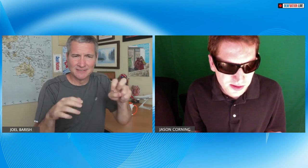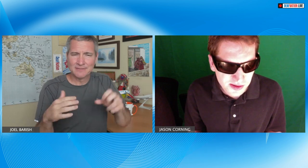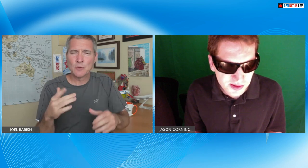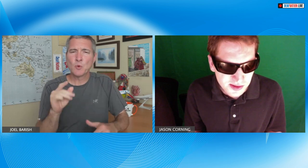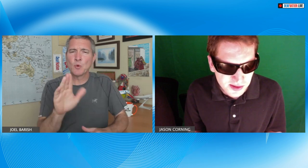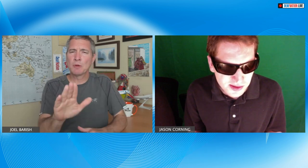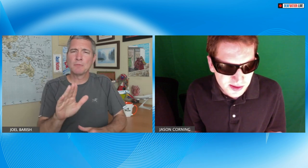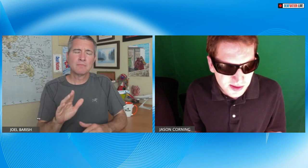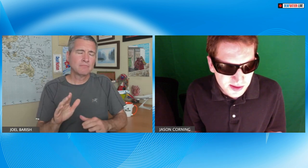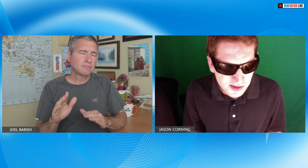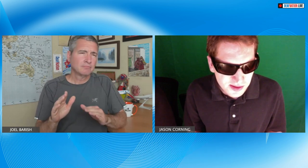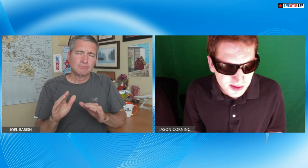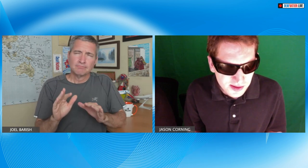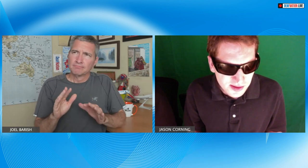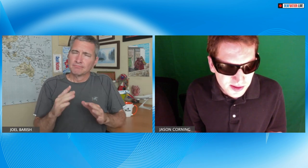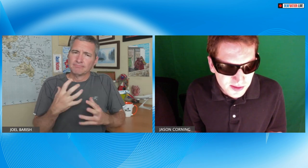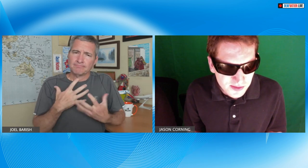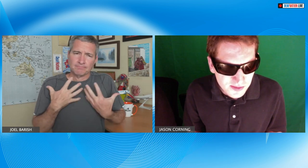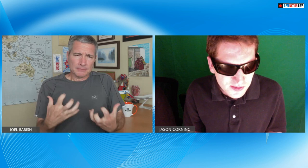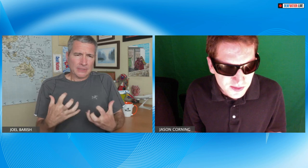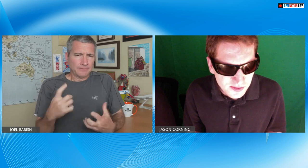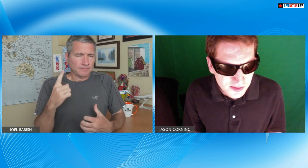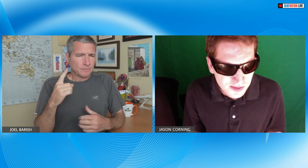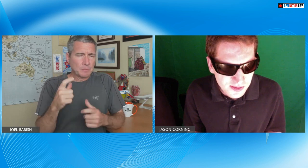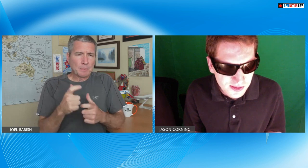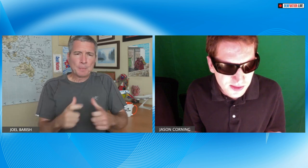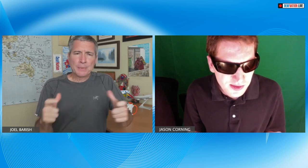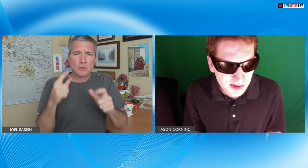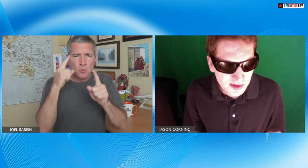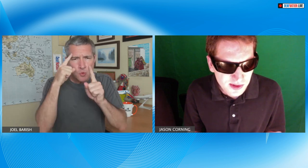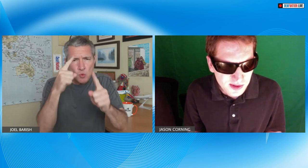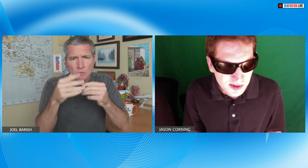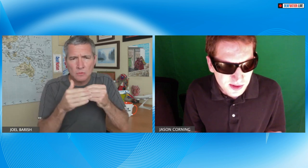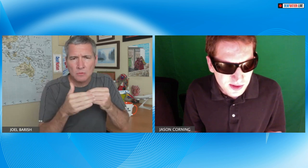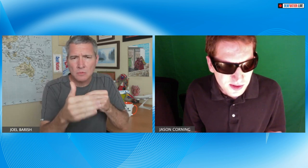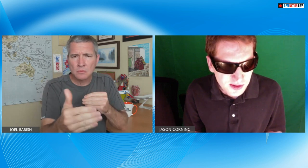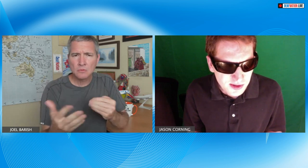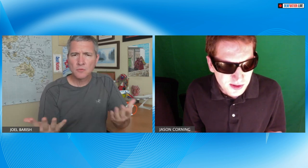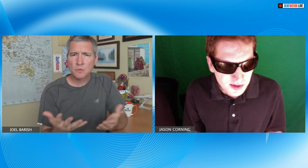What are your wish and goal moving forward?